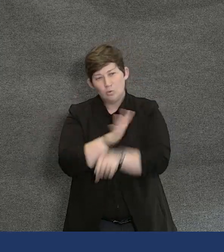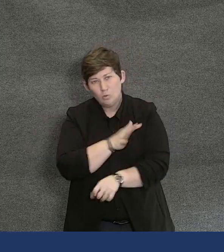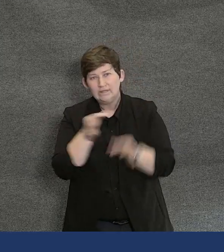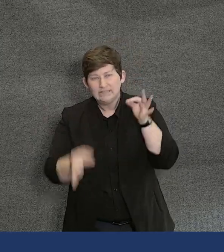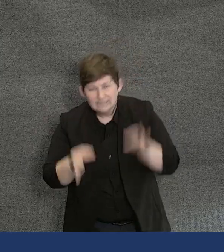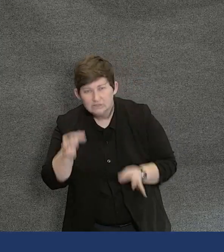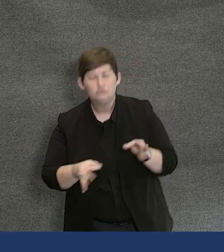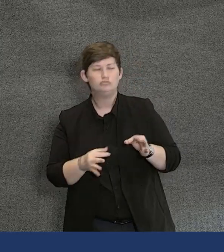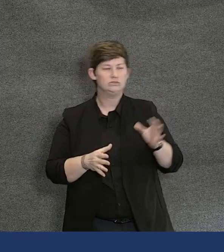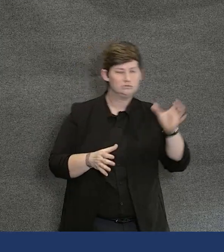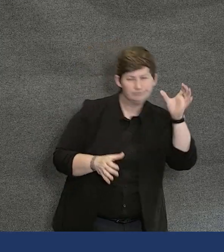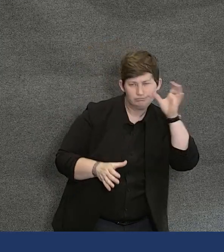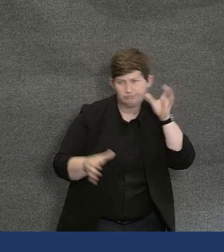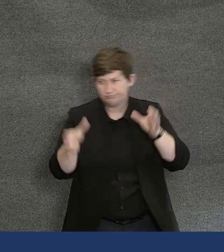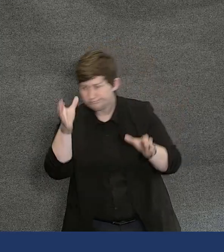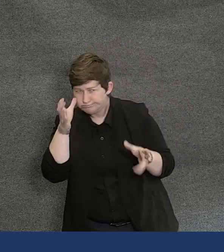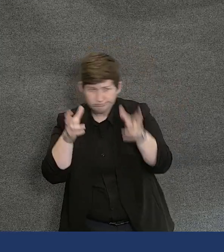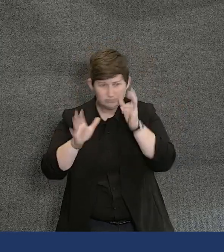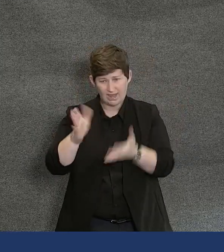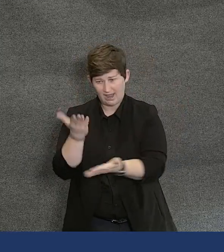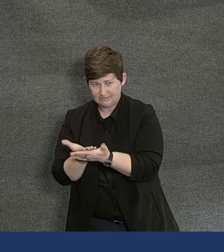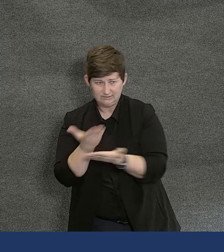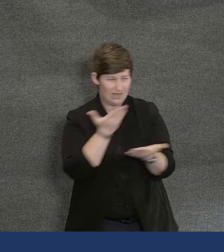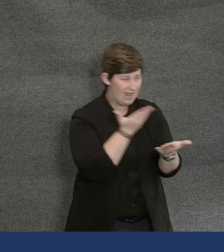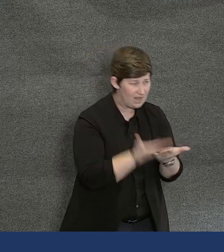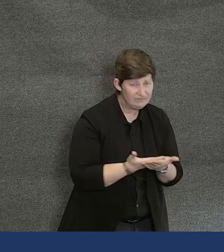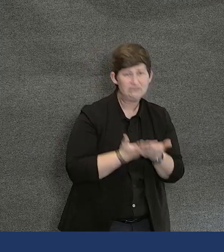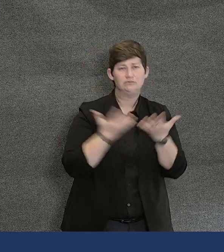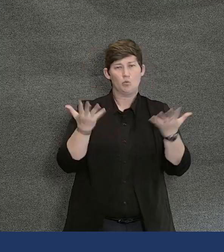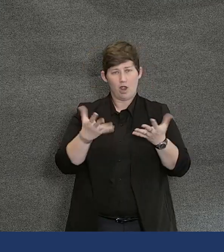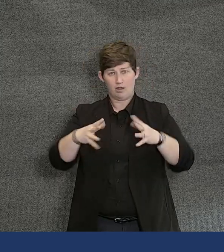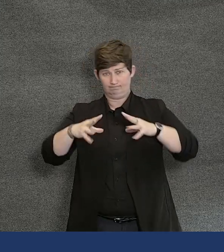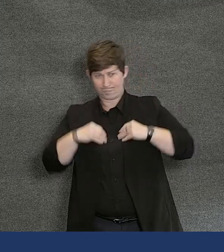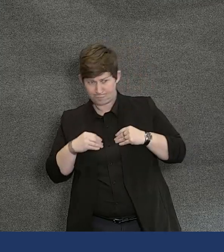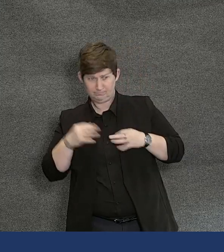And then what is-- then the court can either rescind the TRO